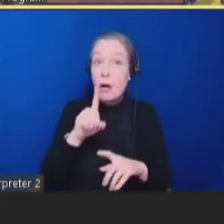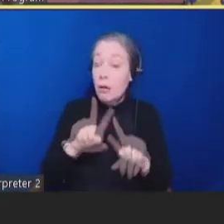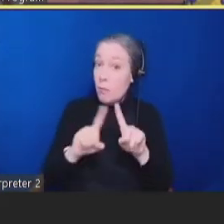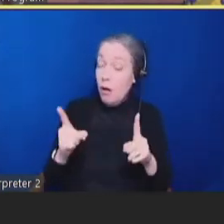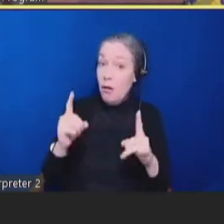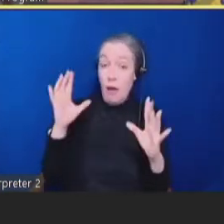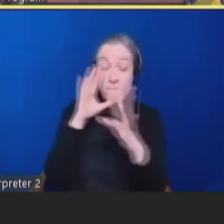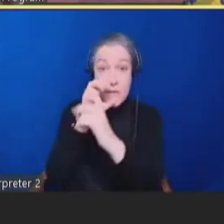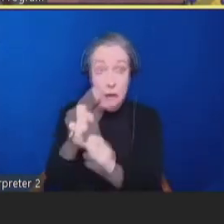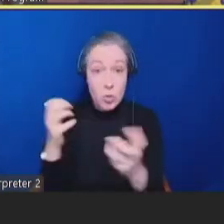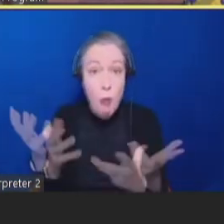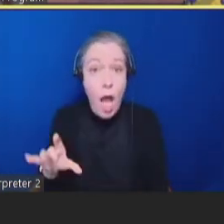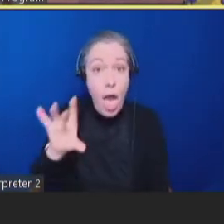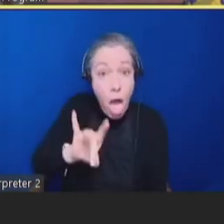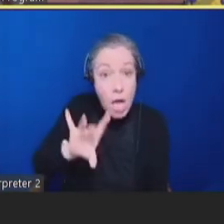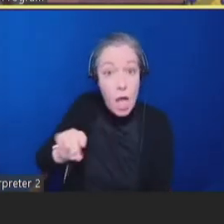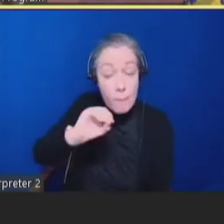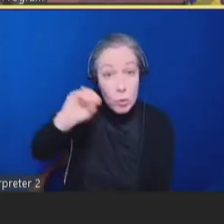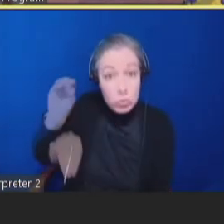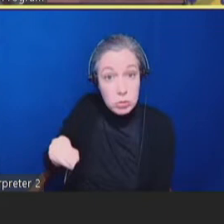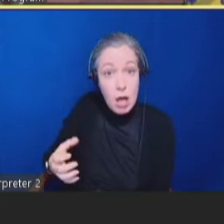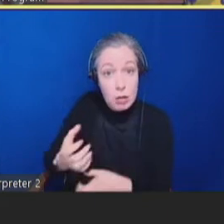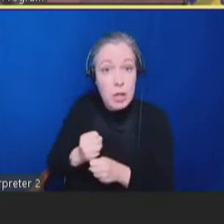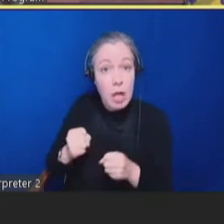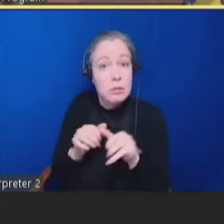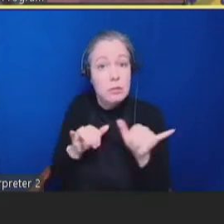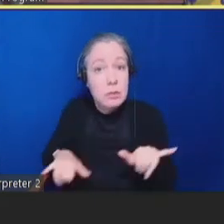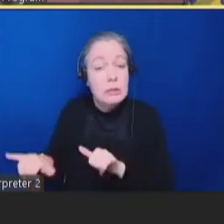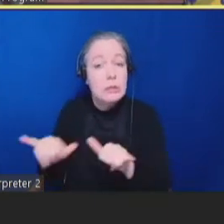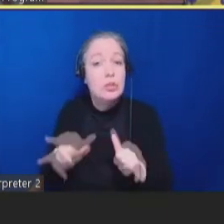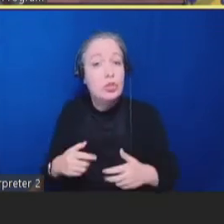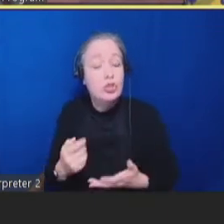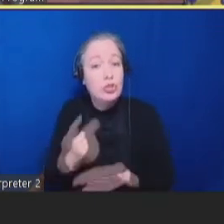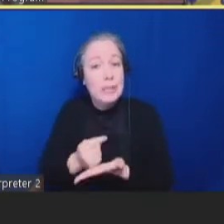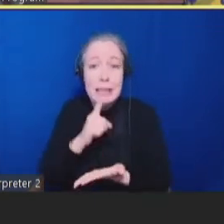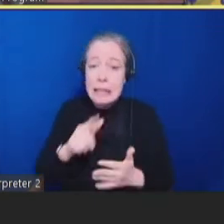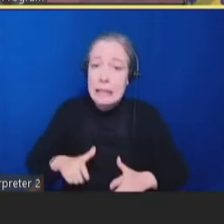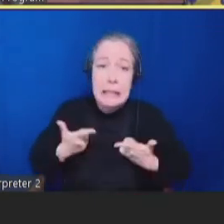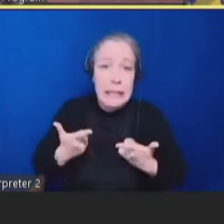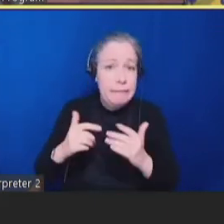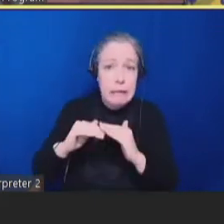cancer patients who received standard treatments, live less than five years,